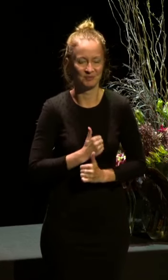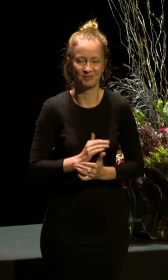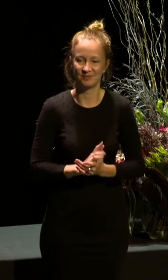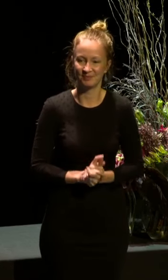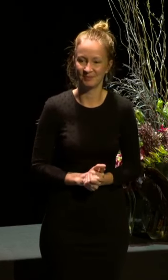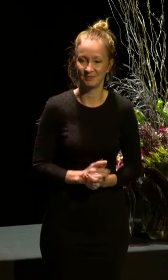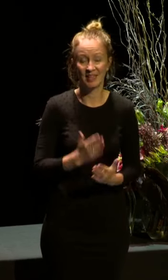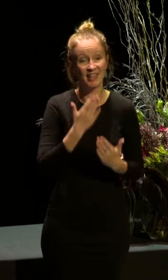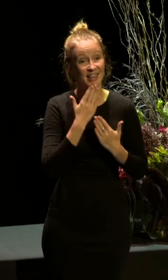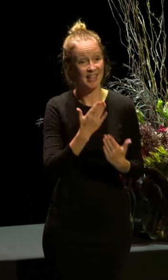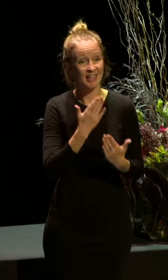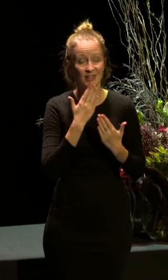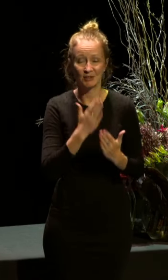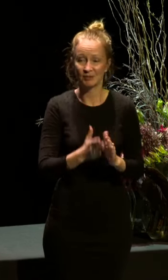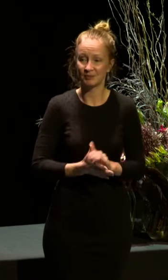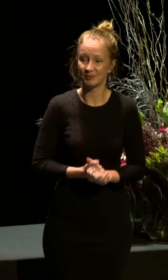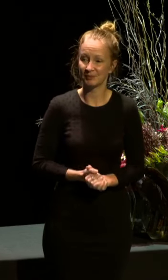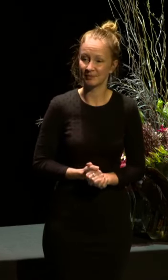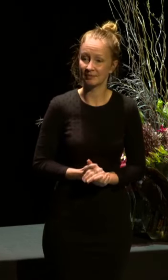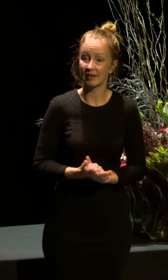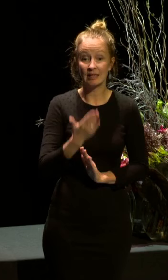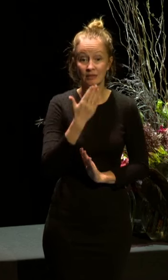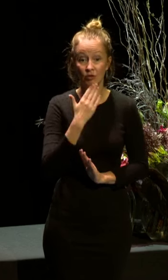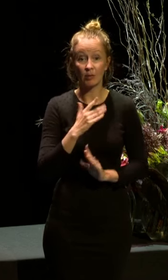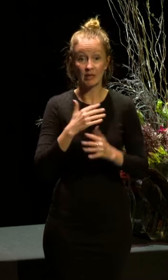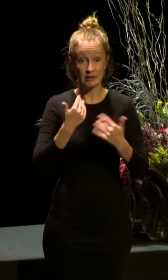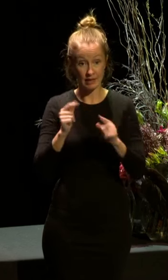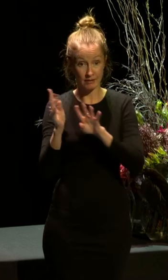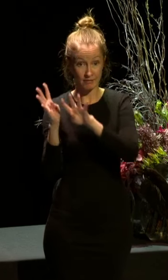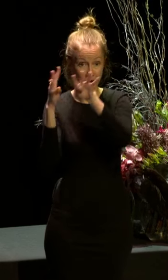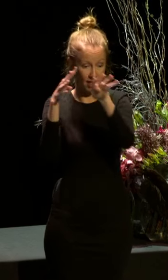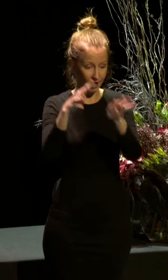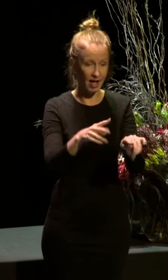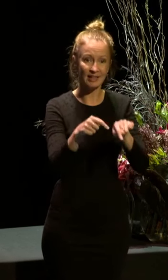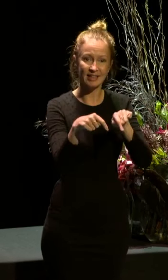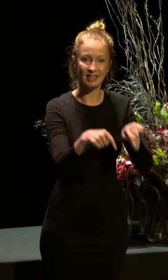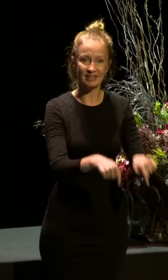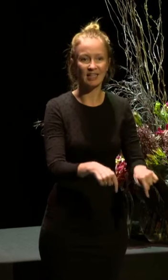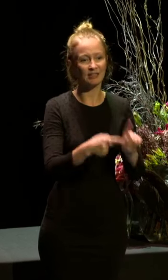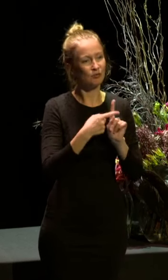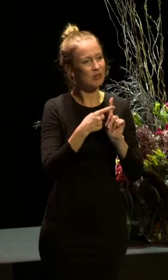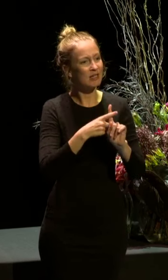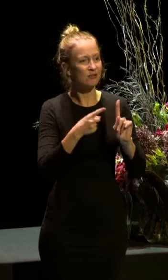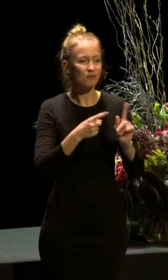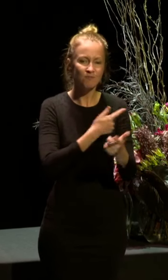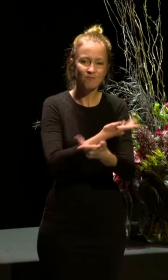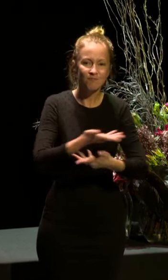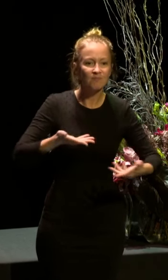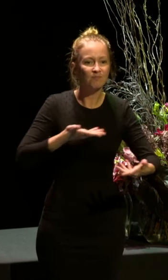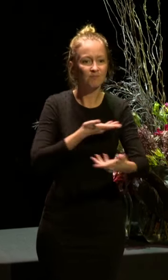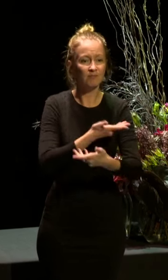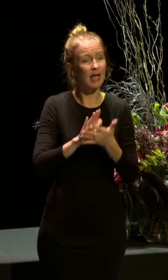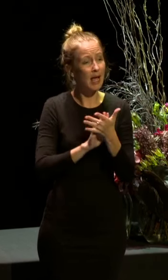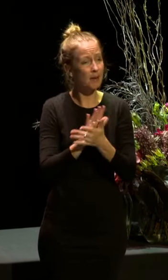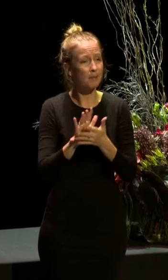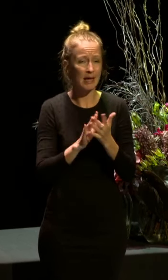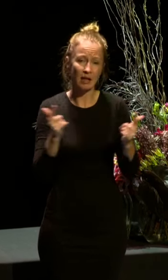Please join us in the foyer. We can continue the celebration - it actually means a lot to us that you are here